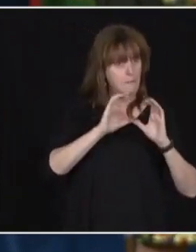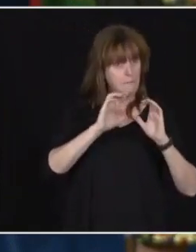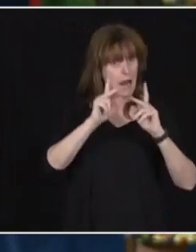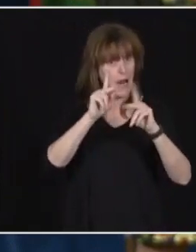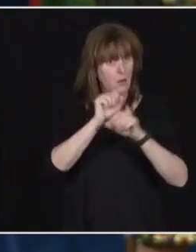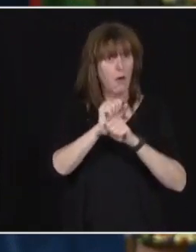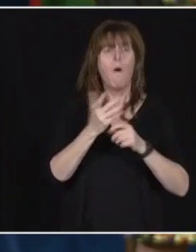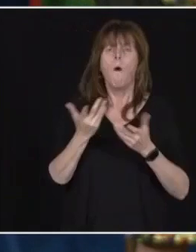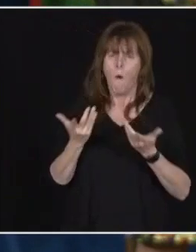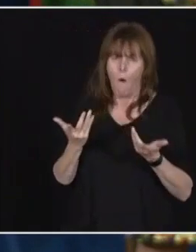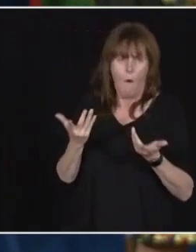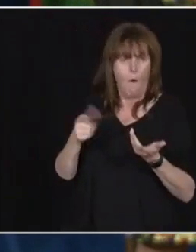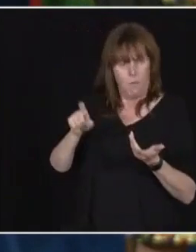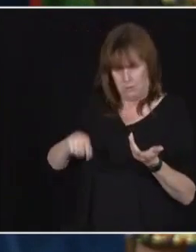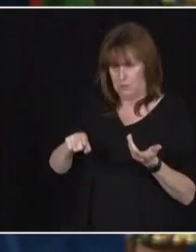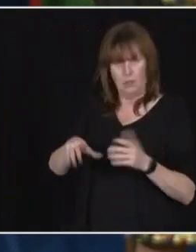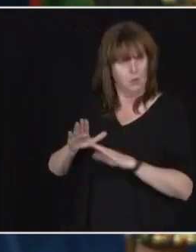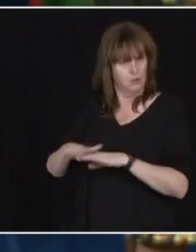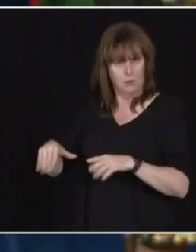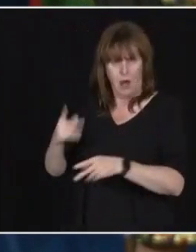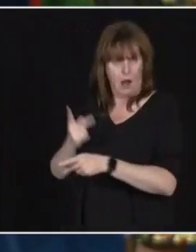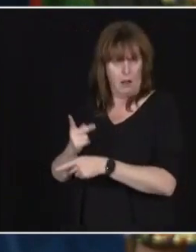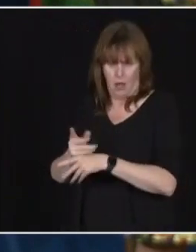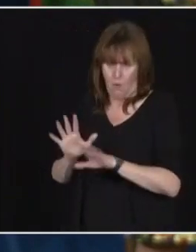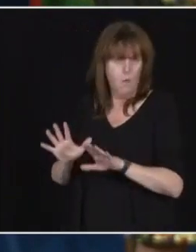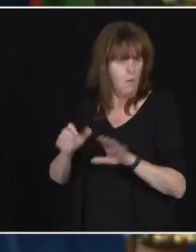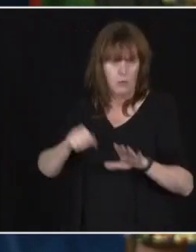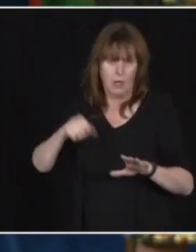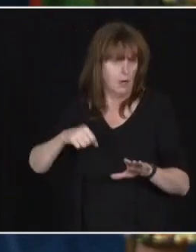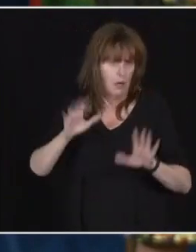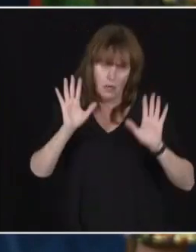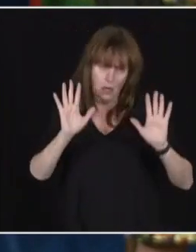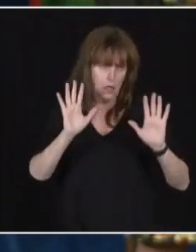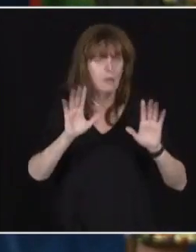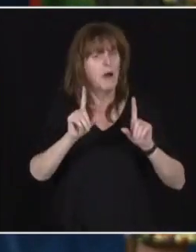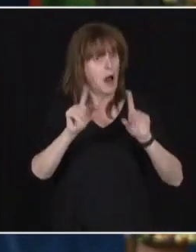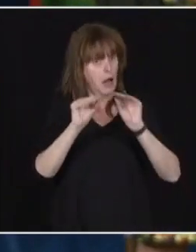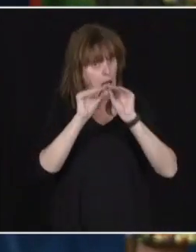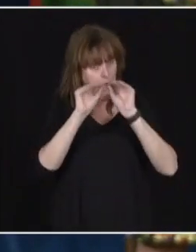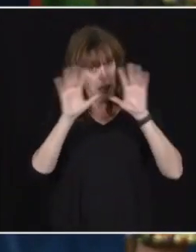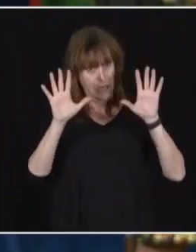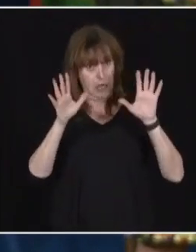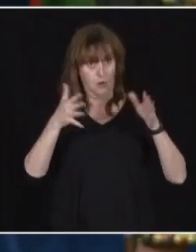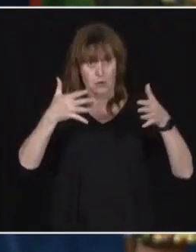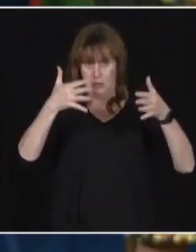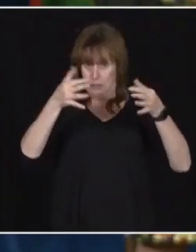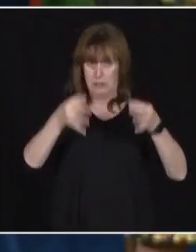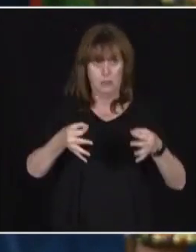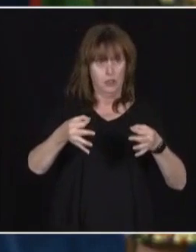short order, the premier has been clear that he wants to provide that certainty to parents and the labor market and communities.